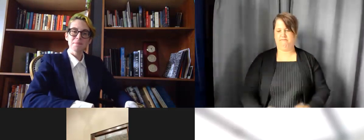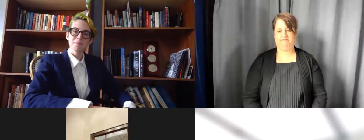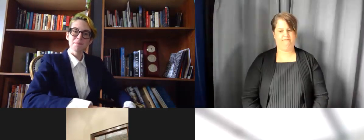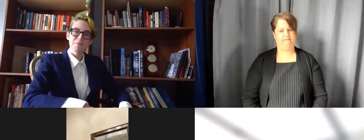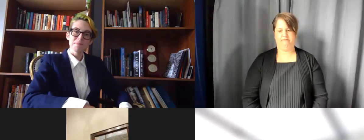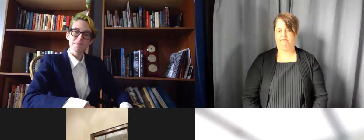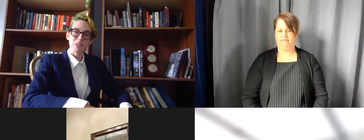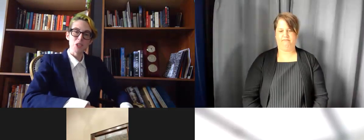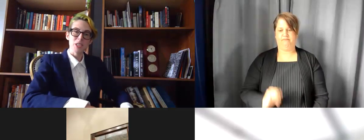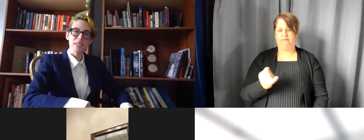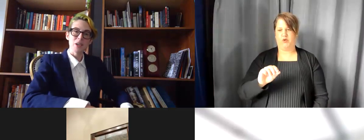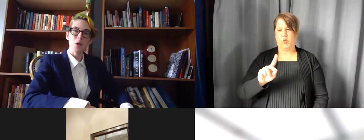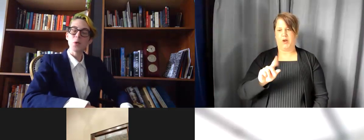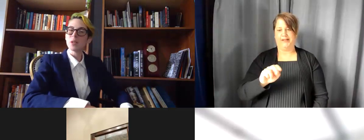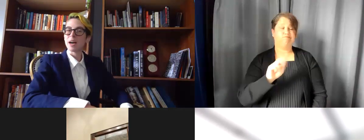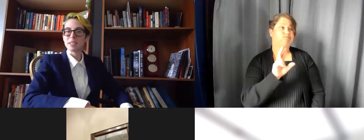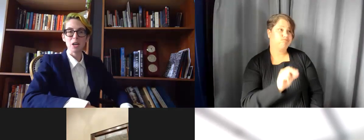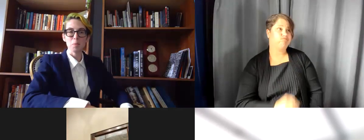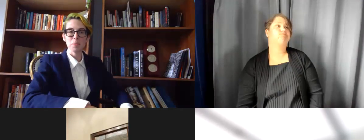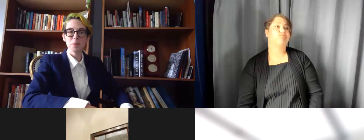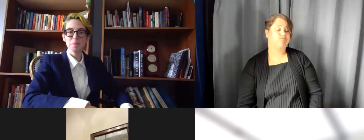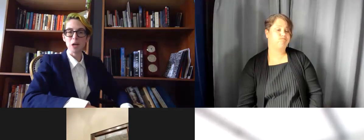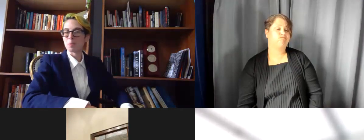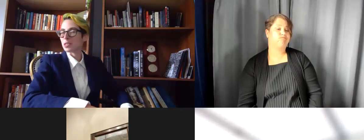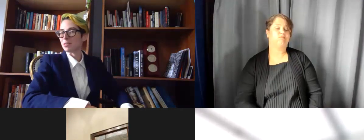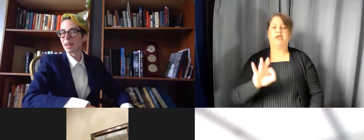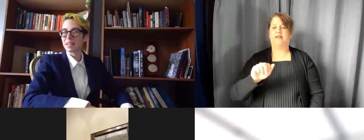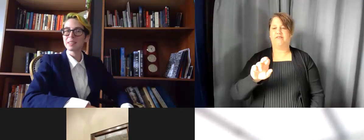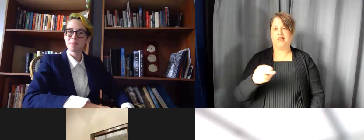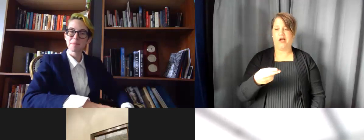Jordan Radford: Nope. Farrah Garland: And she did a whole lot to help help shift that.